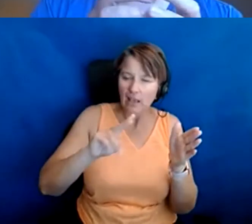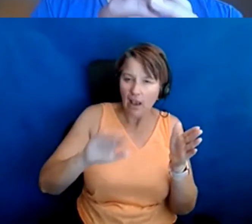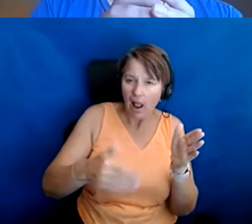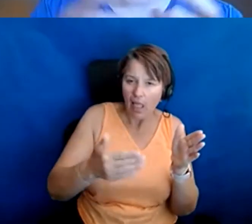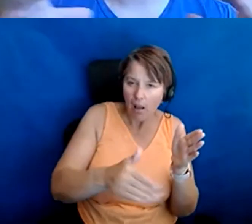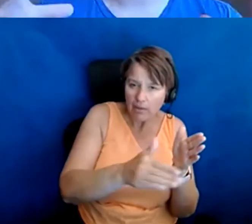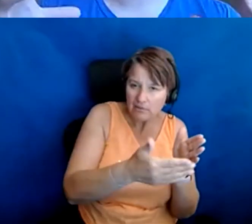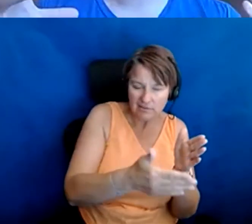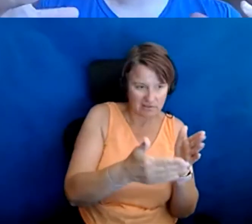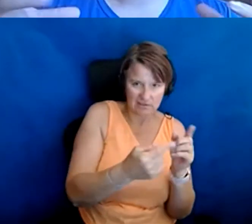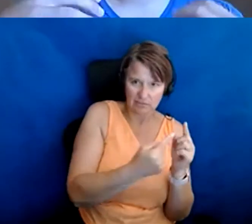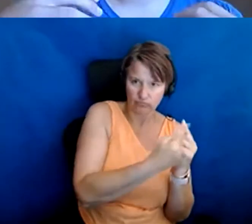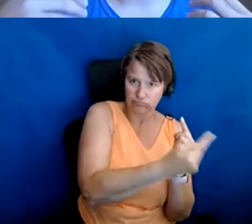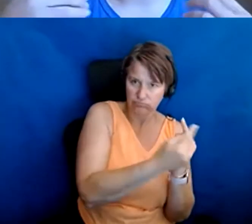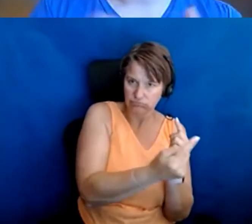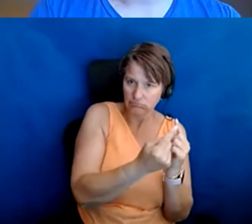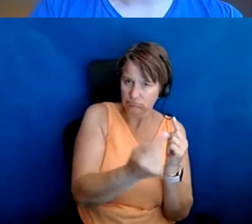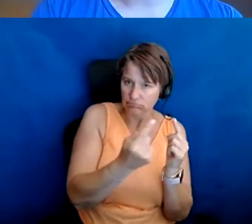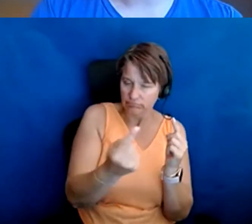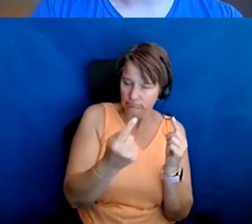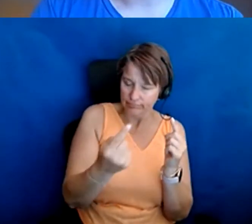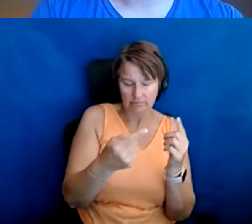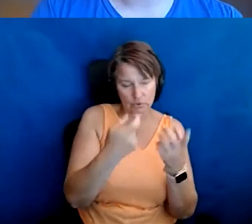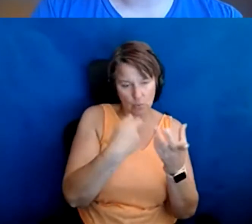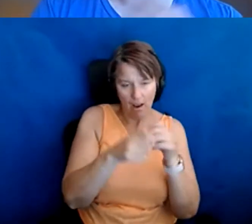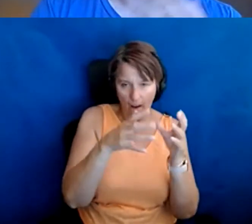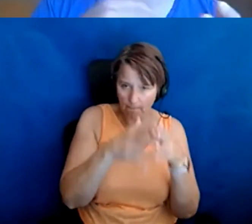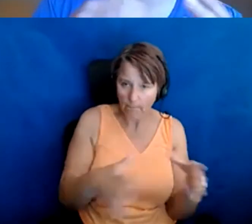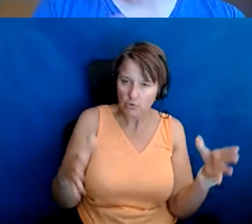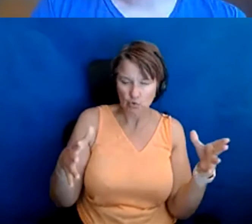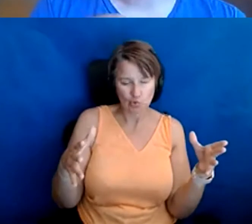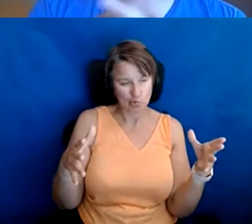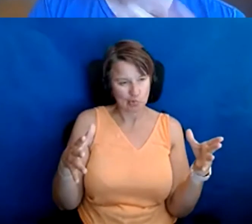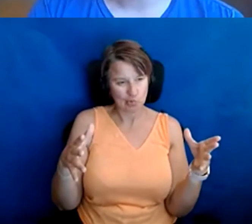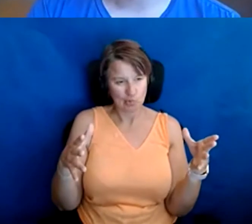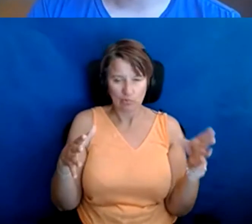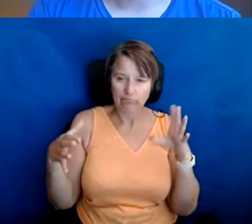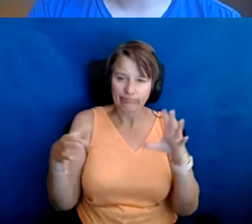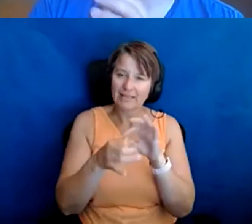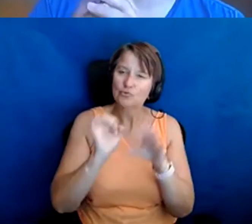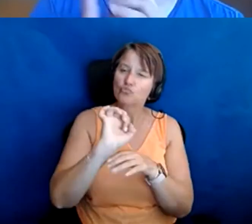scaling up to kind of inform your project. So, I'll ask Andy first, and then Amy,